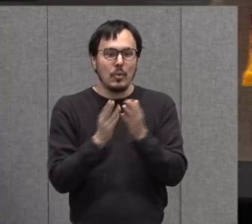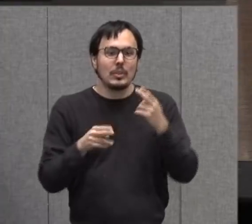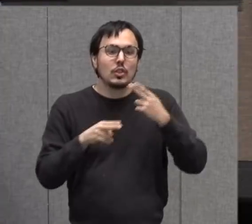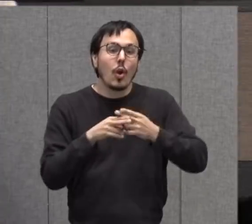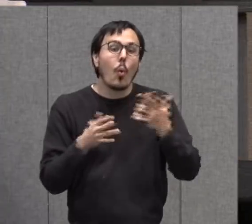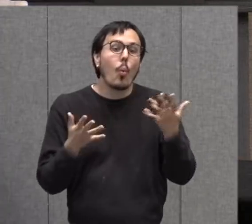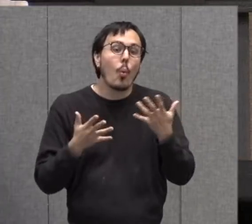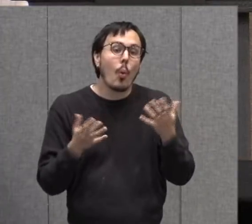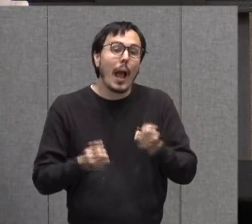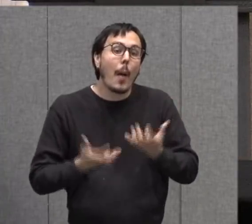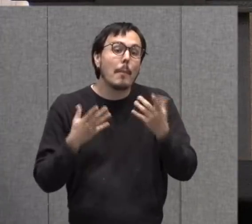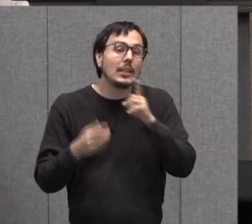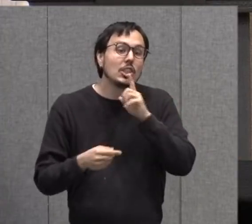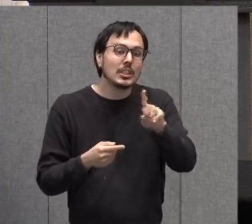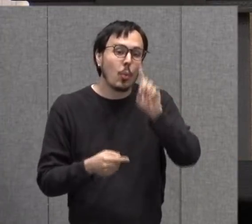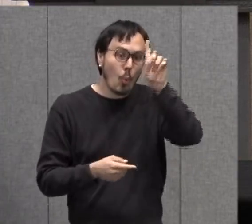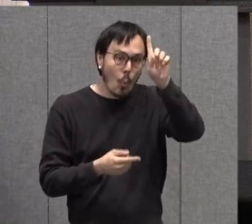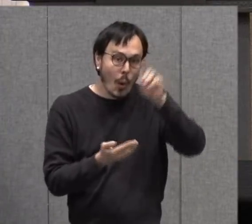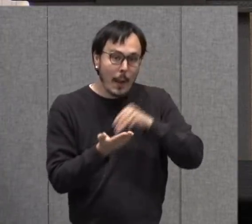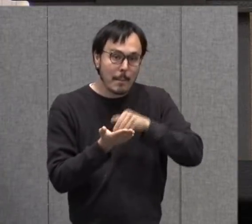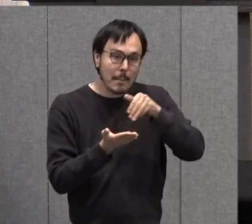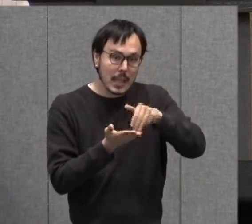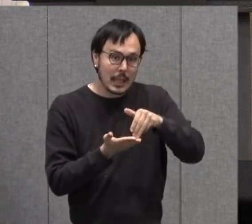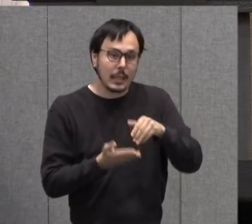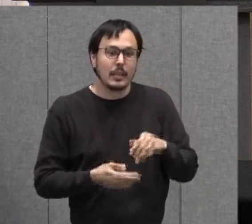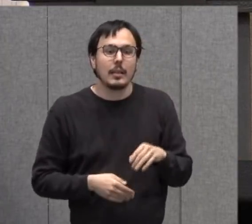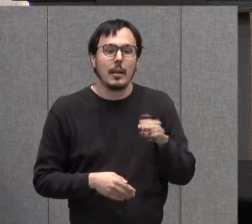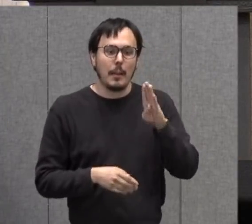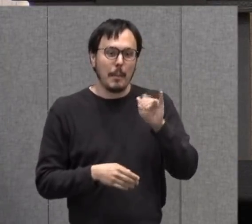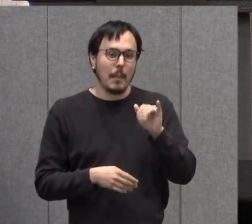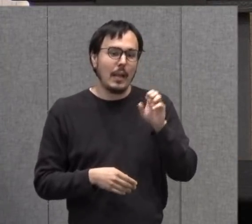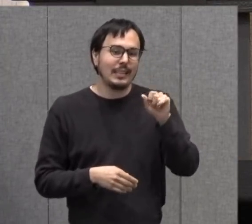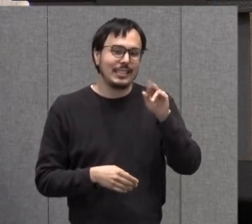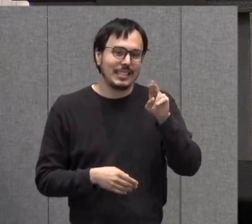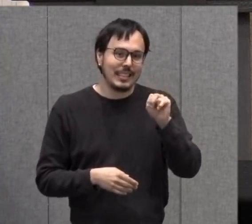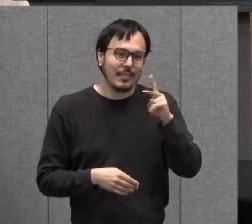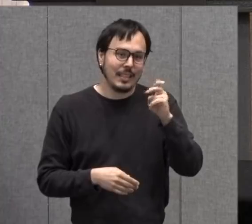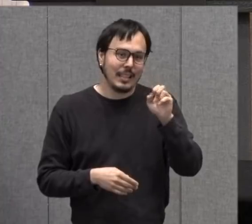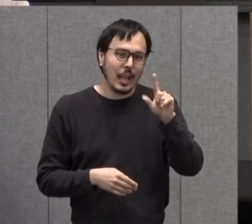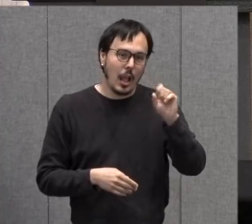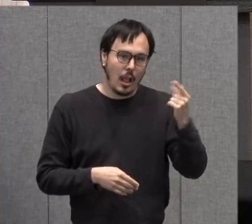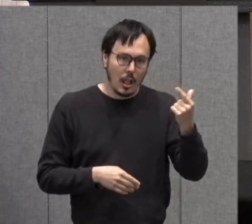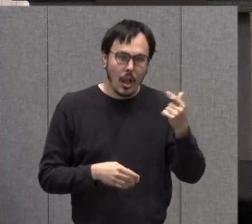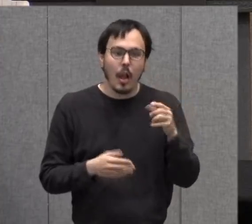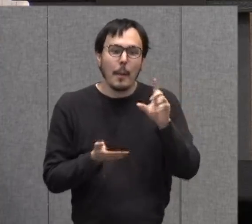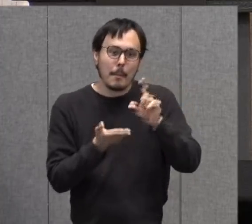by David M. Schwartz, pictures are by Steven Kellogg and it was published by Scholastic.